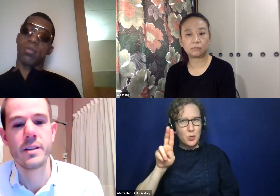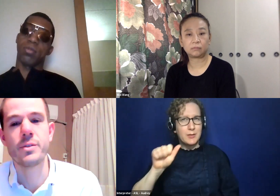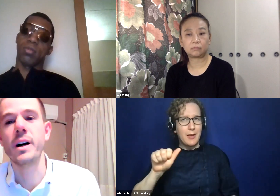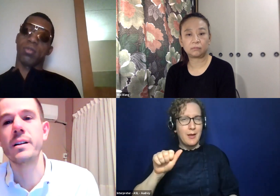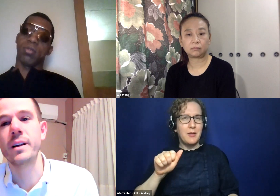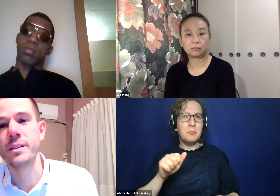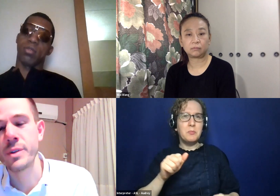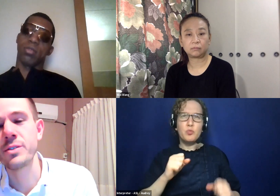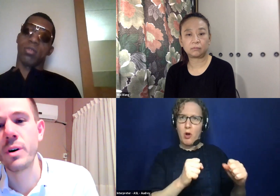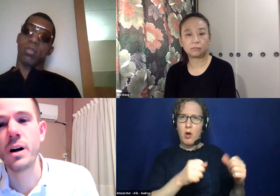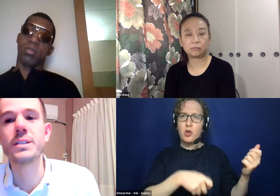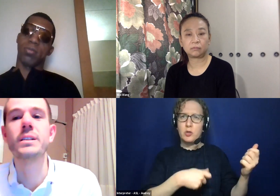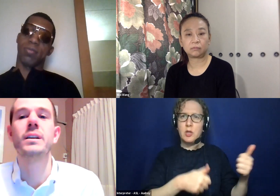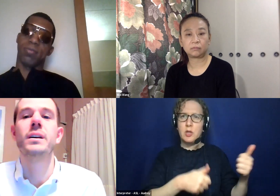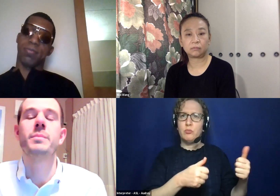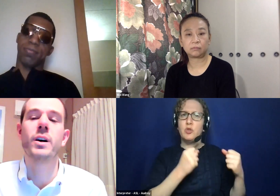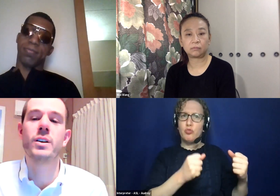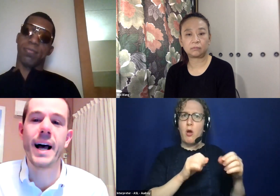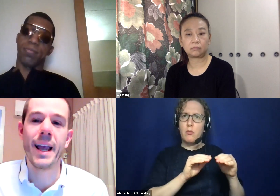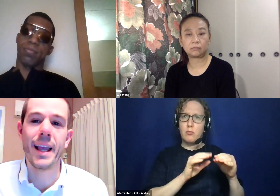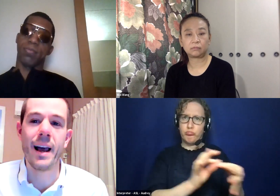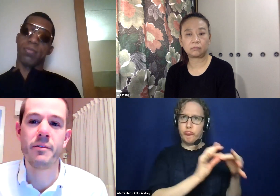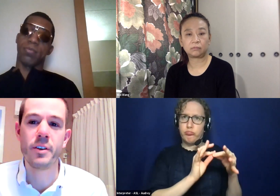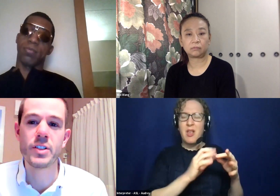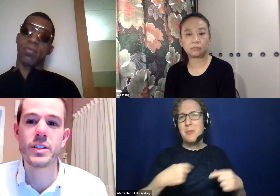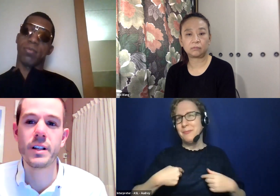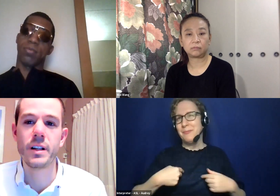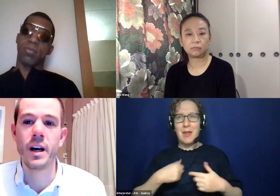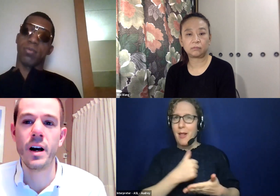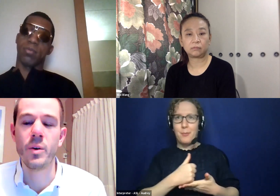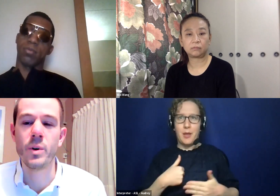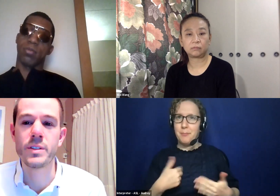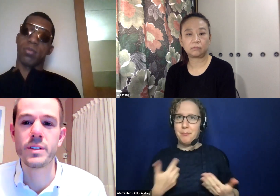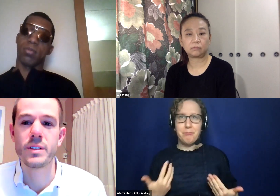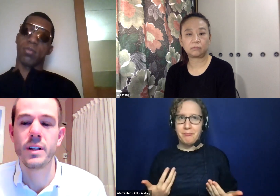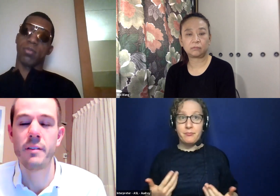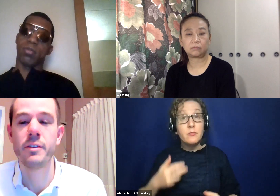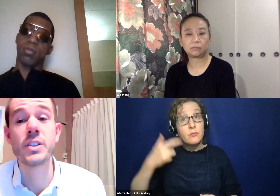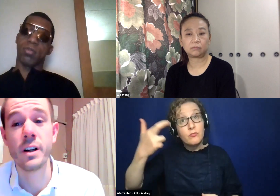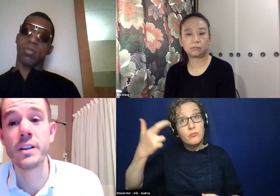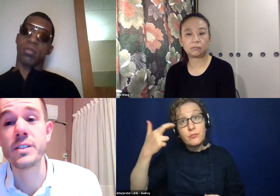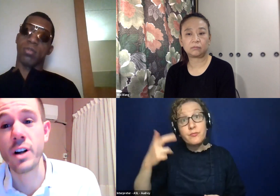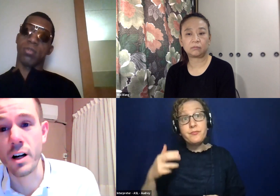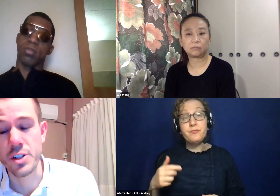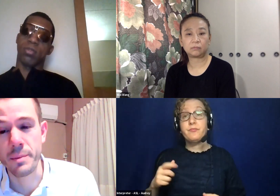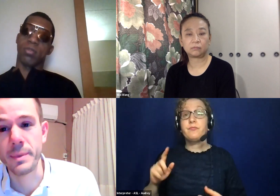in this regard, and the reason was because I first was, I first earned the scholarship,